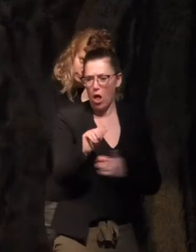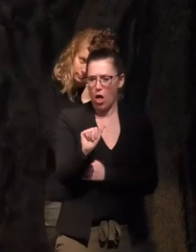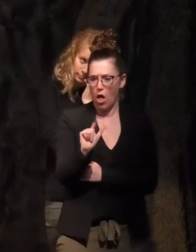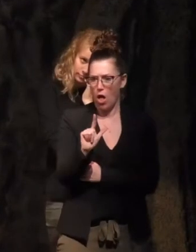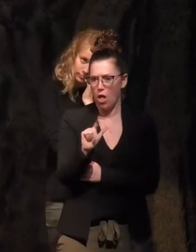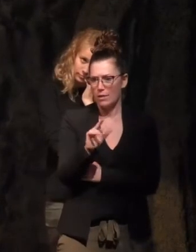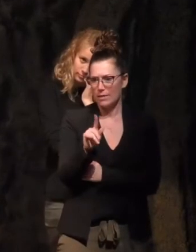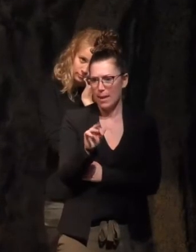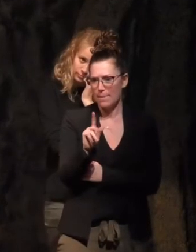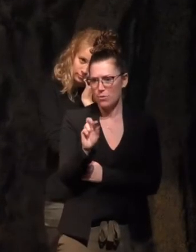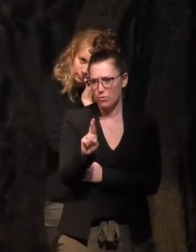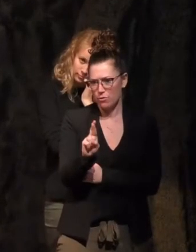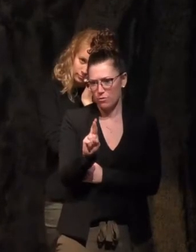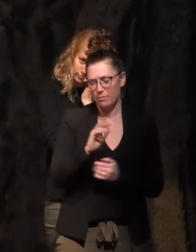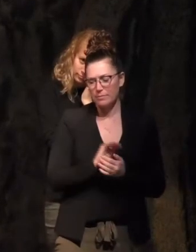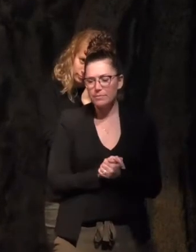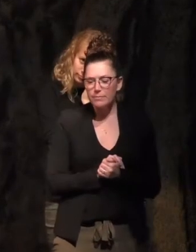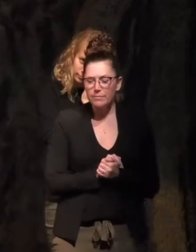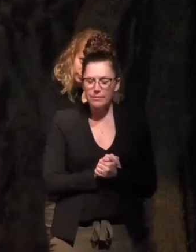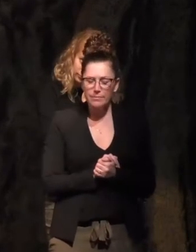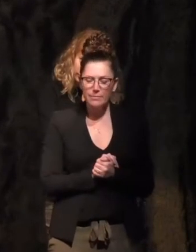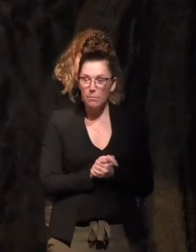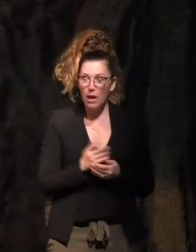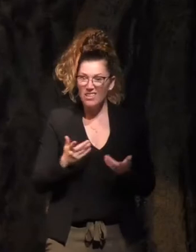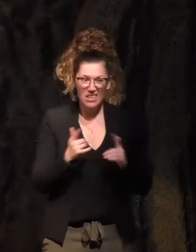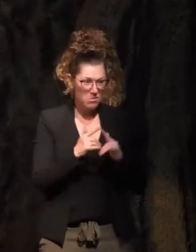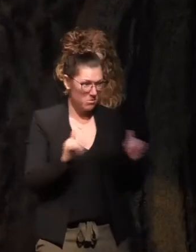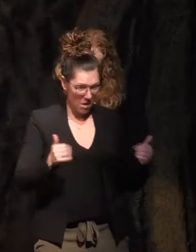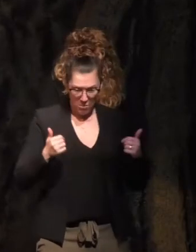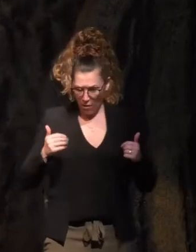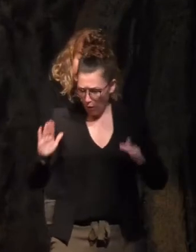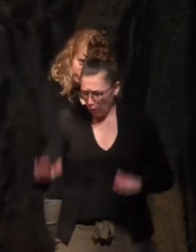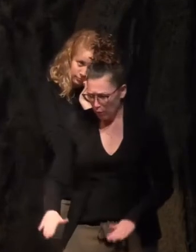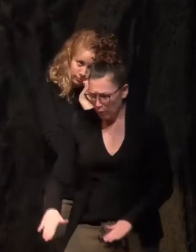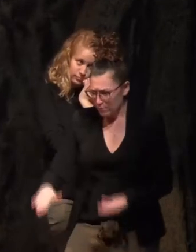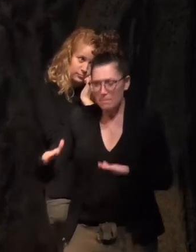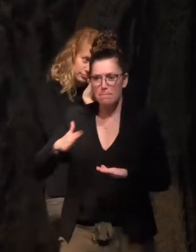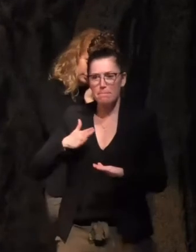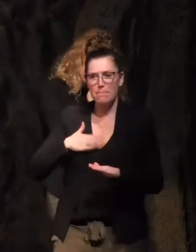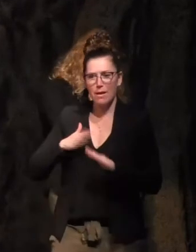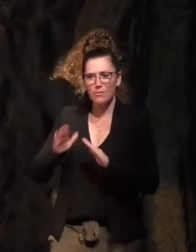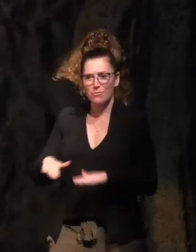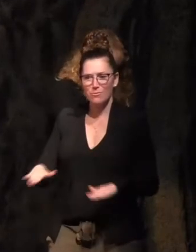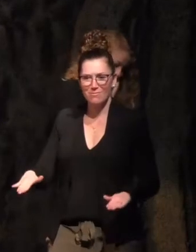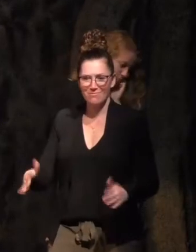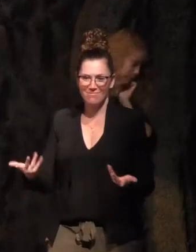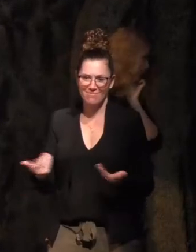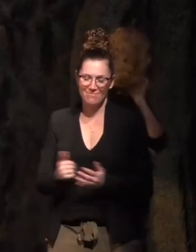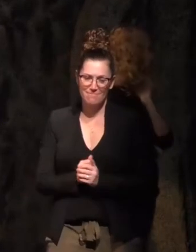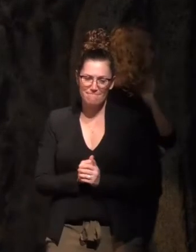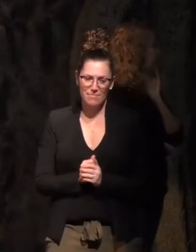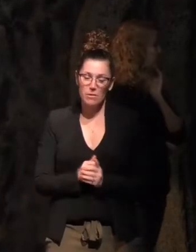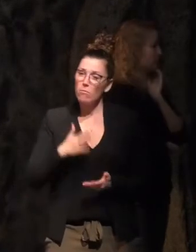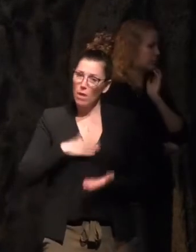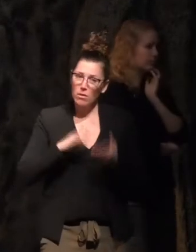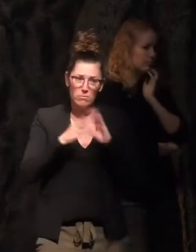These glimpses of mine and my family stories, hopefully give you a clearer idea, not of who I am, but where I've come from.